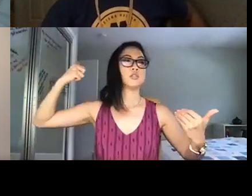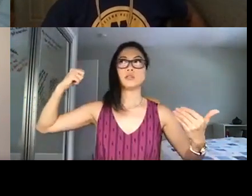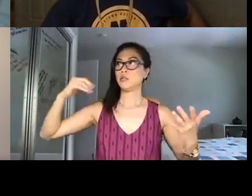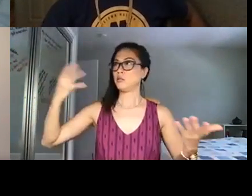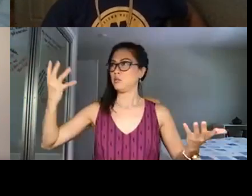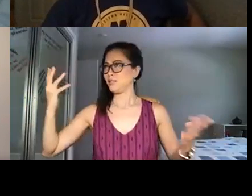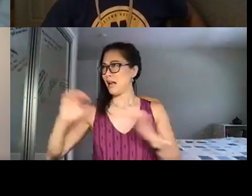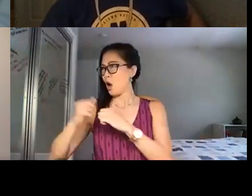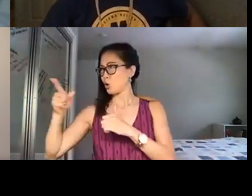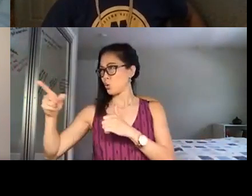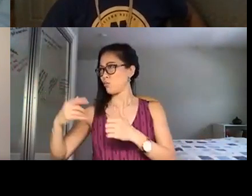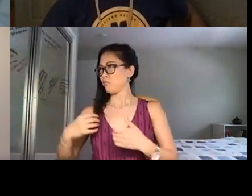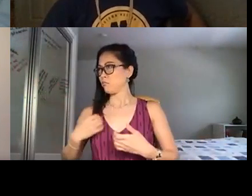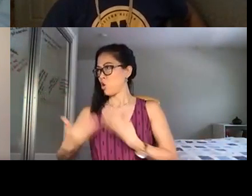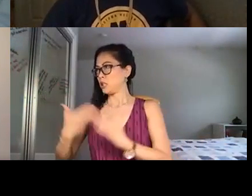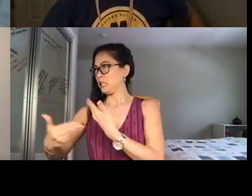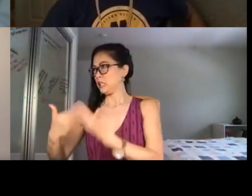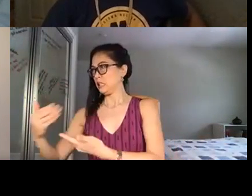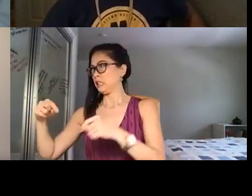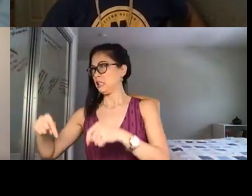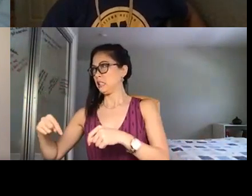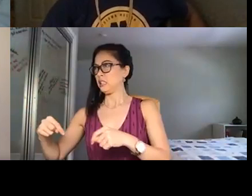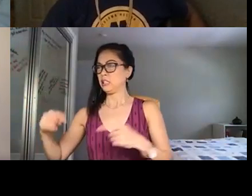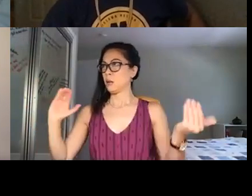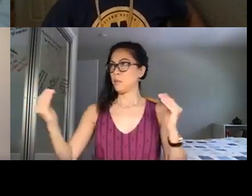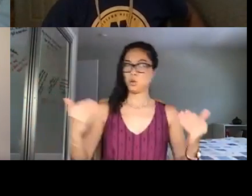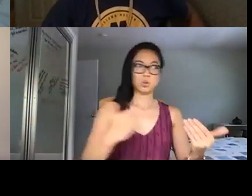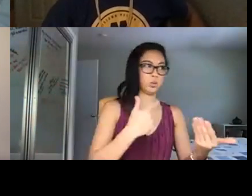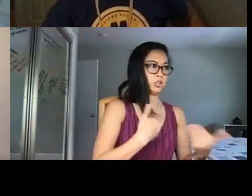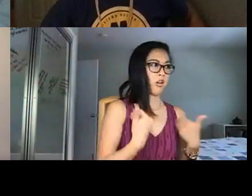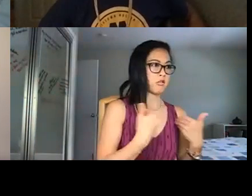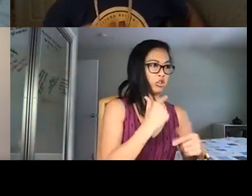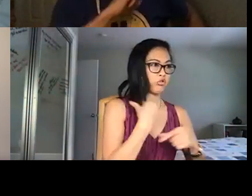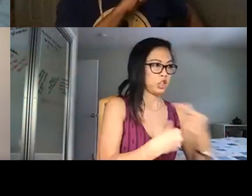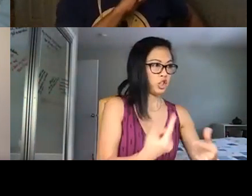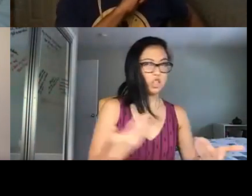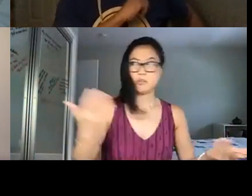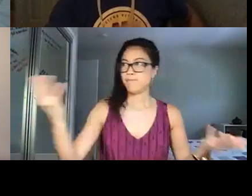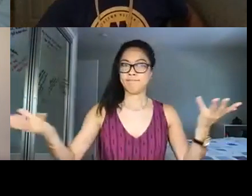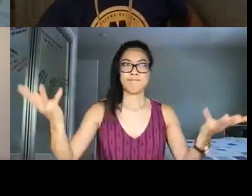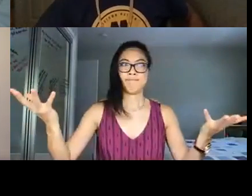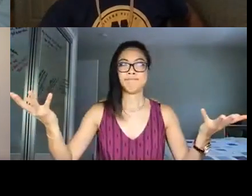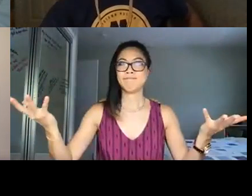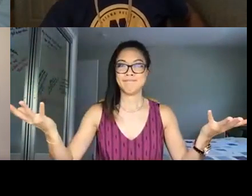are processing, yeah. Mm-hmm. Leal or Yo-Yo?